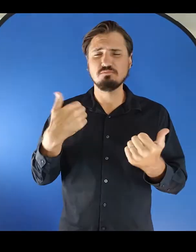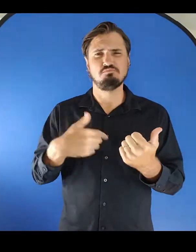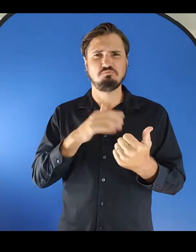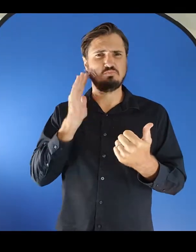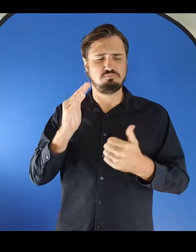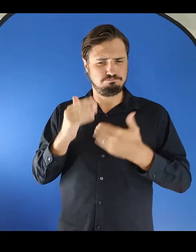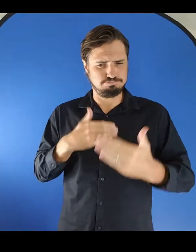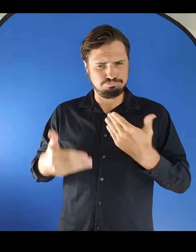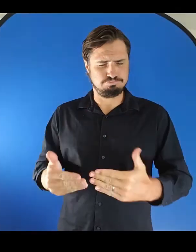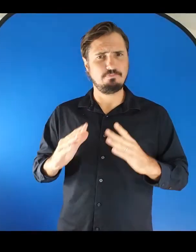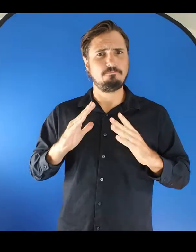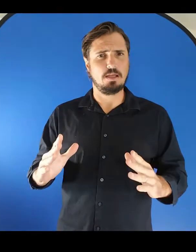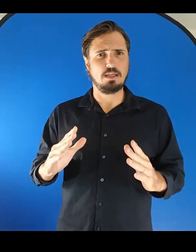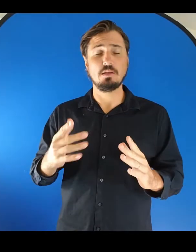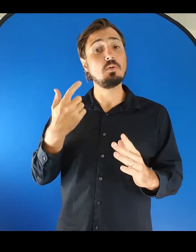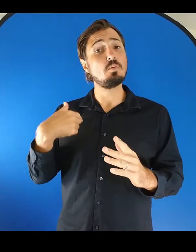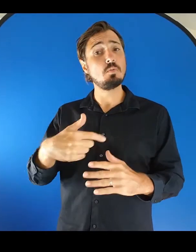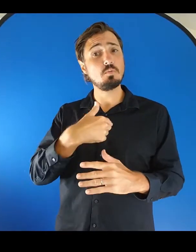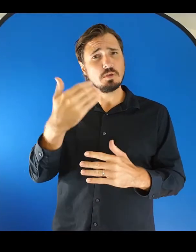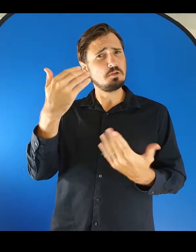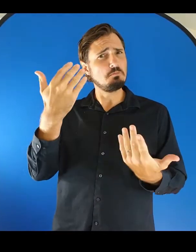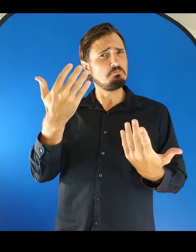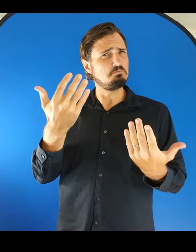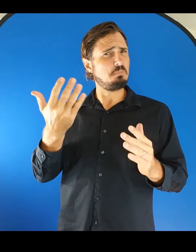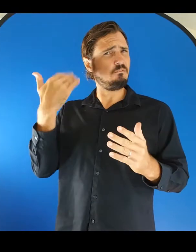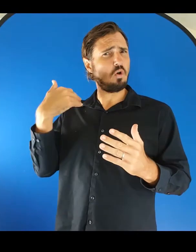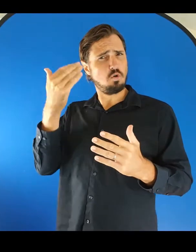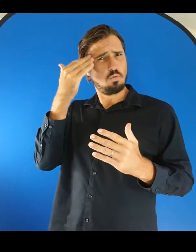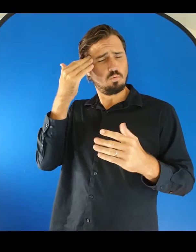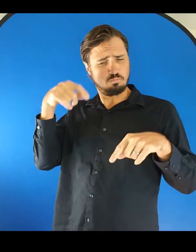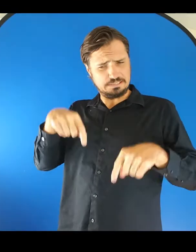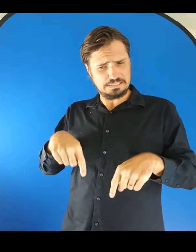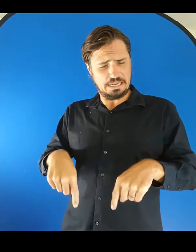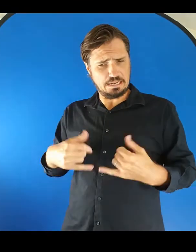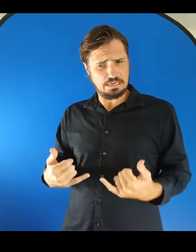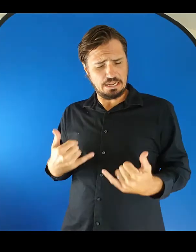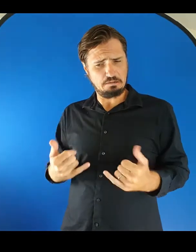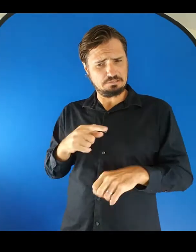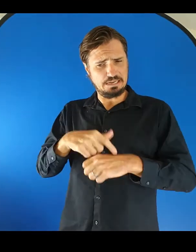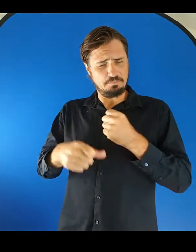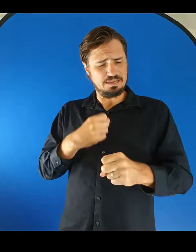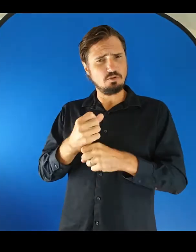We knew we were in hurricane season, so we should all have our family emergency supply kits ready.